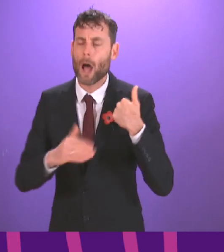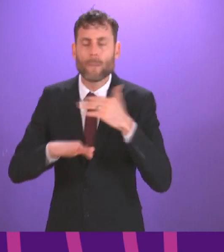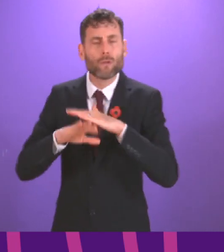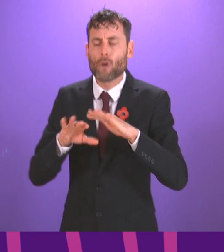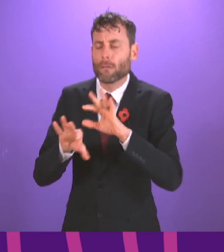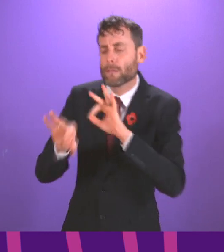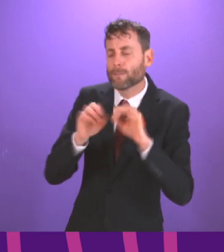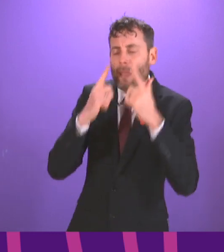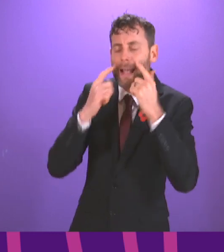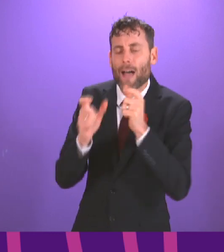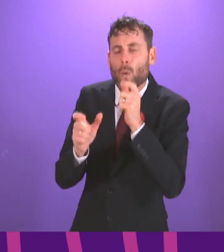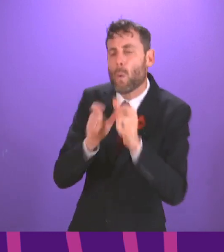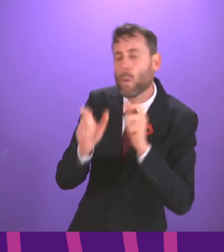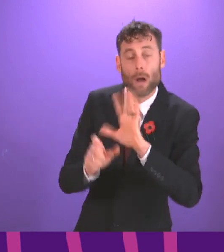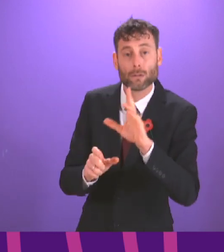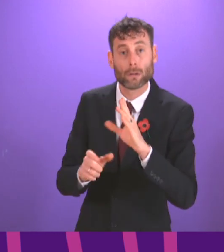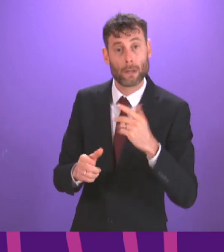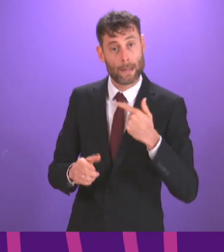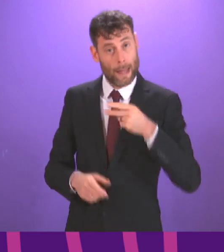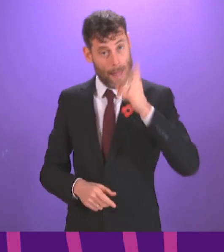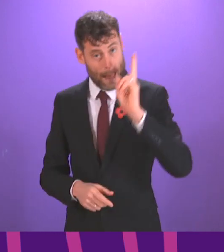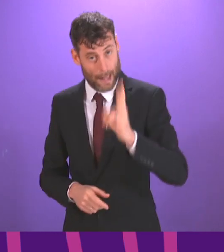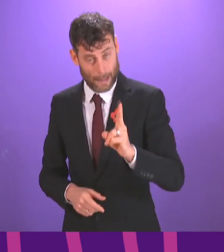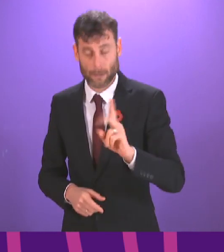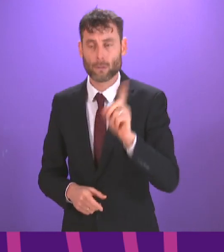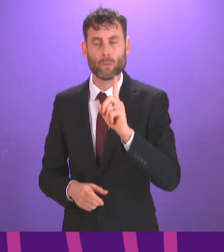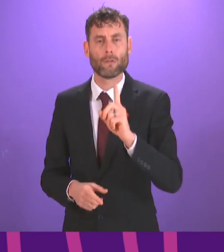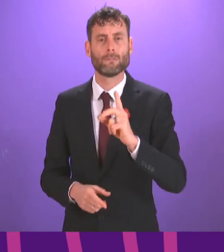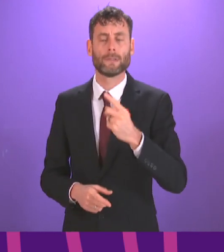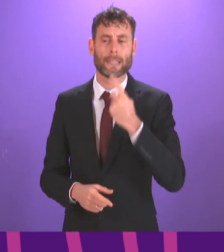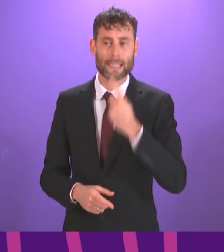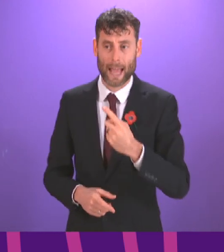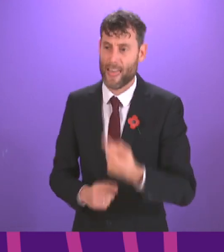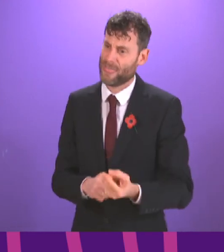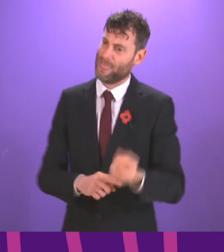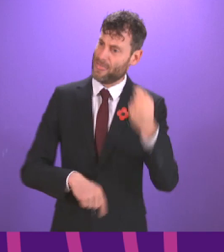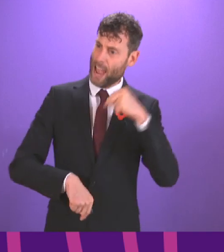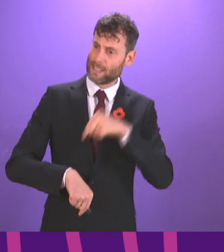through emotion, probably, more than anything else—is the idea that we were somehow not